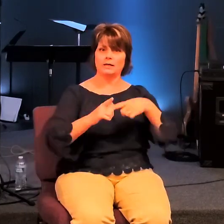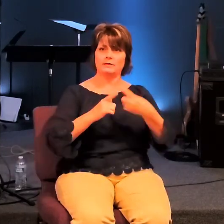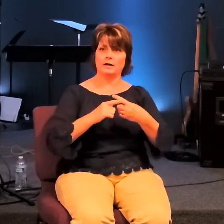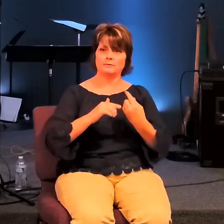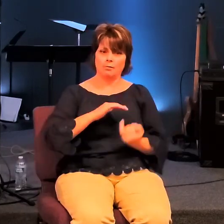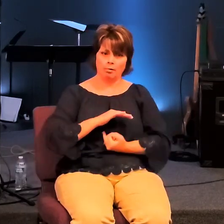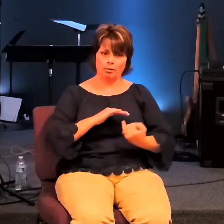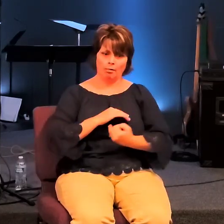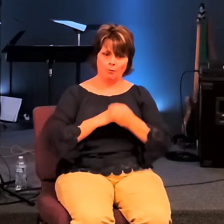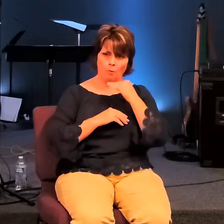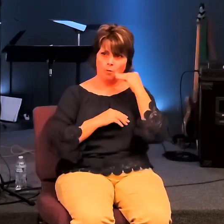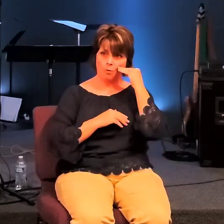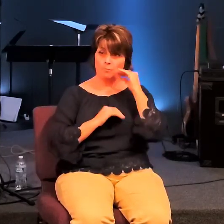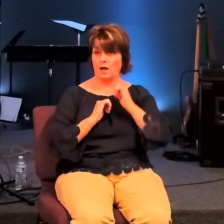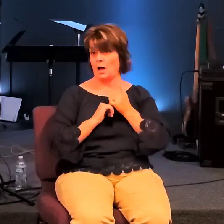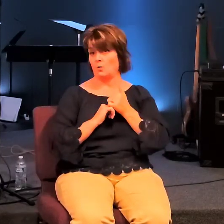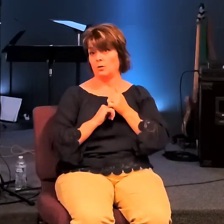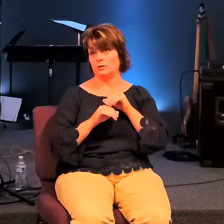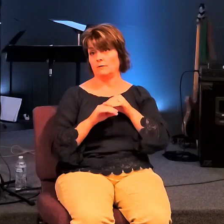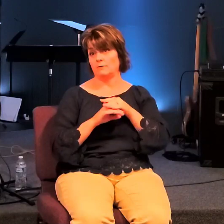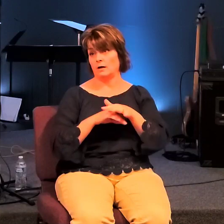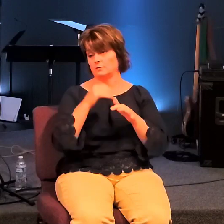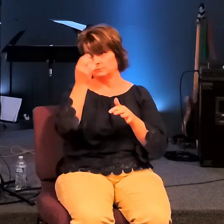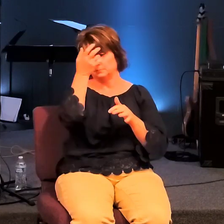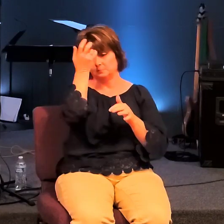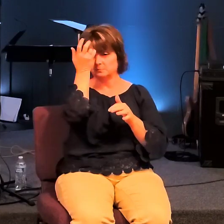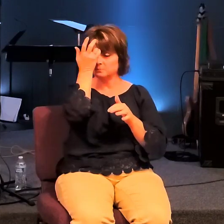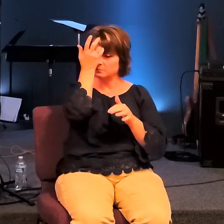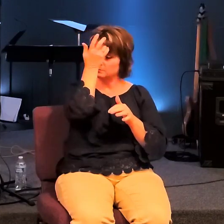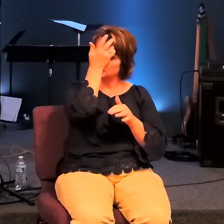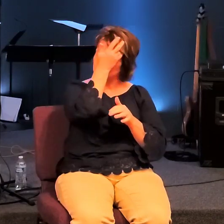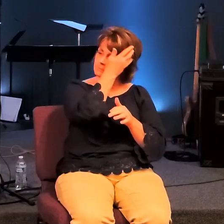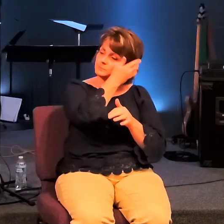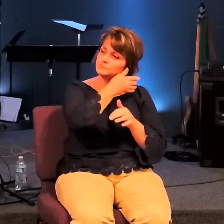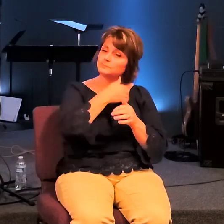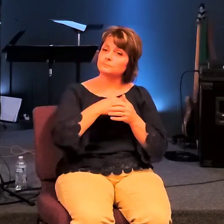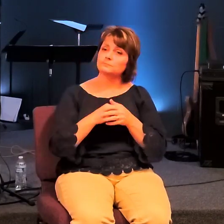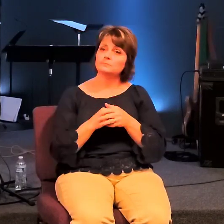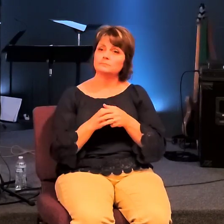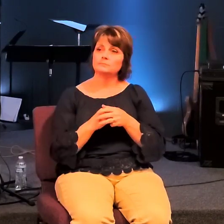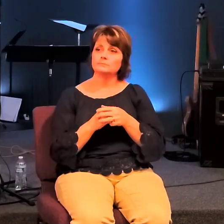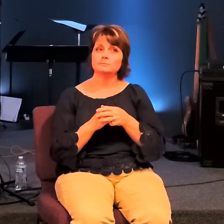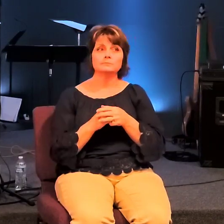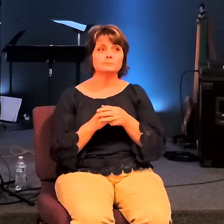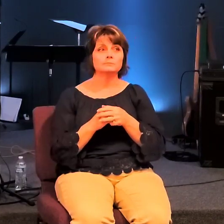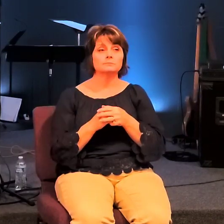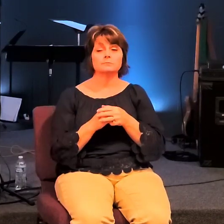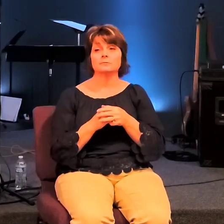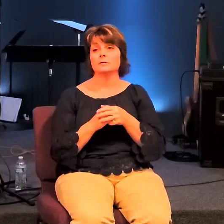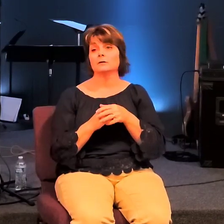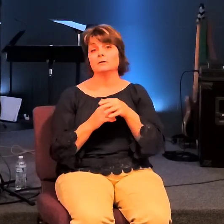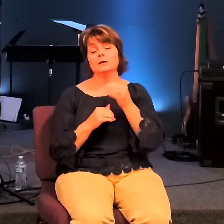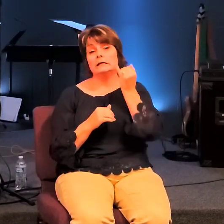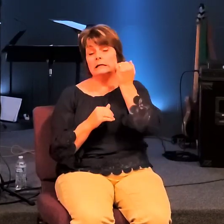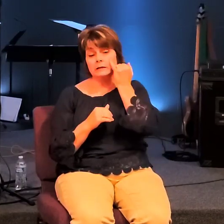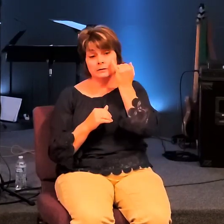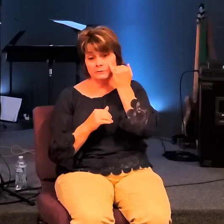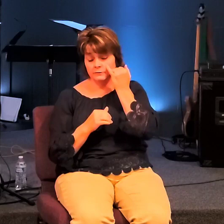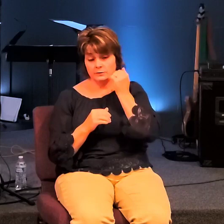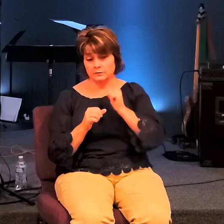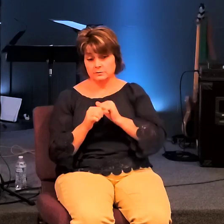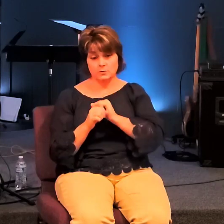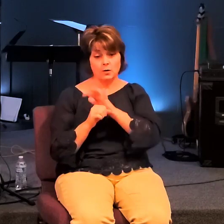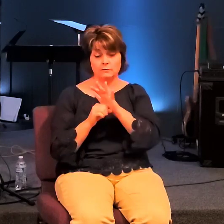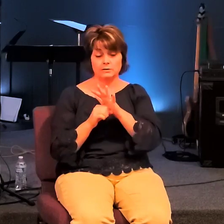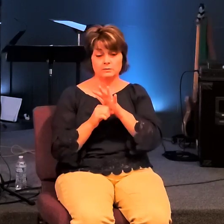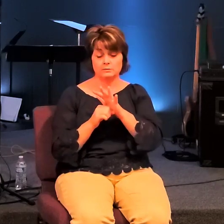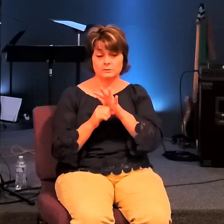in the in the future months once we finally end if ever ends that they'll be studies and